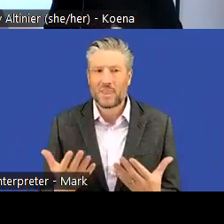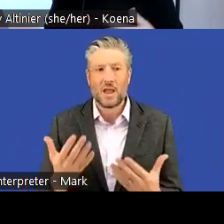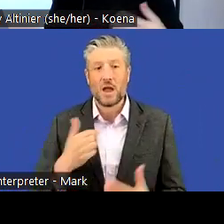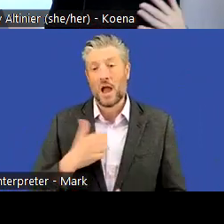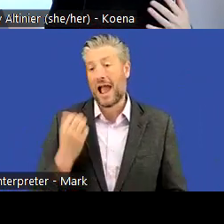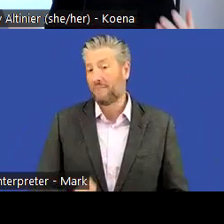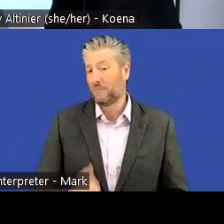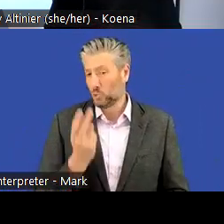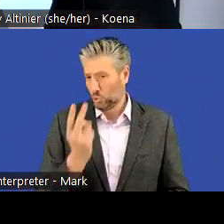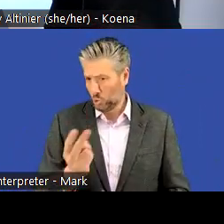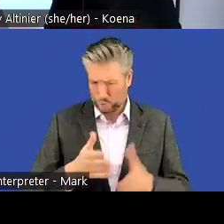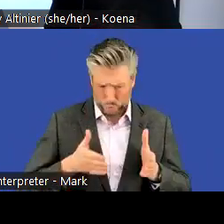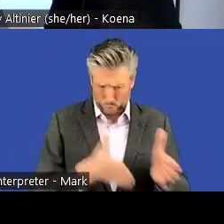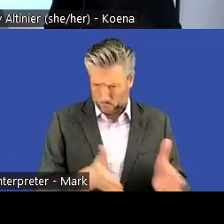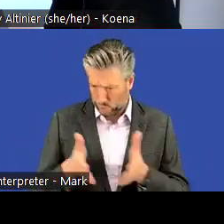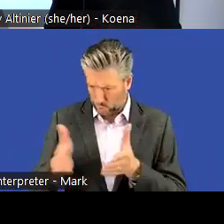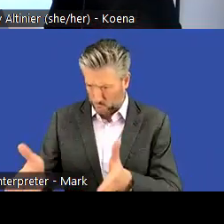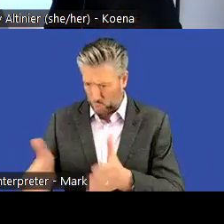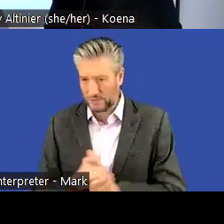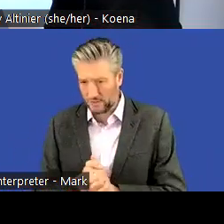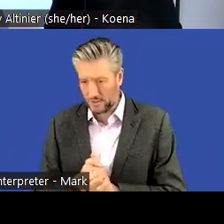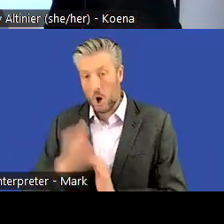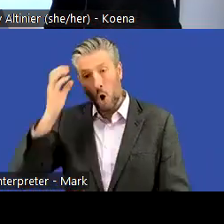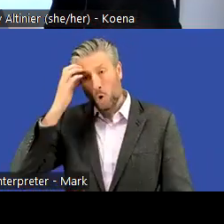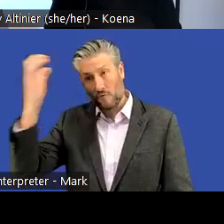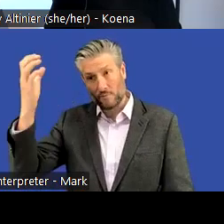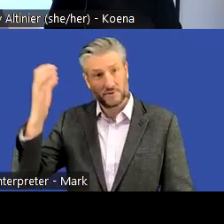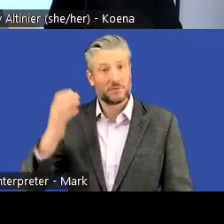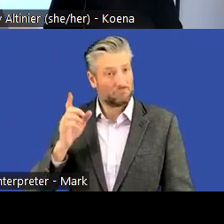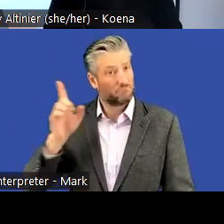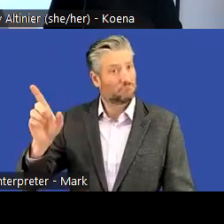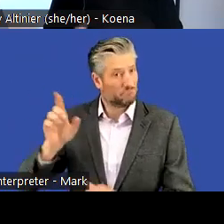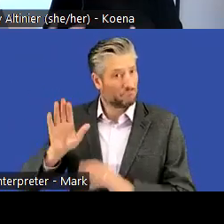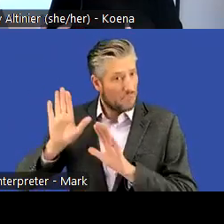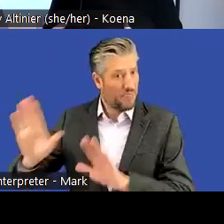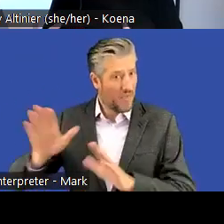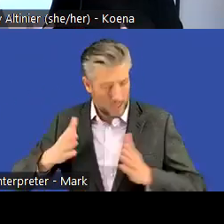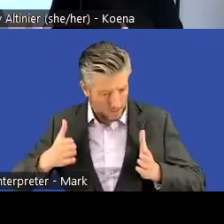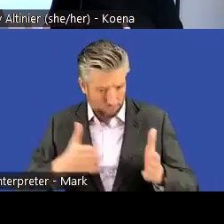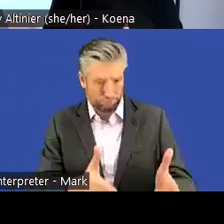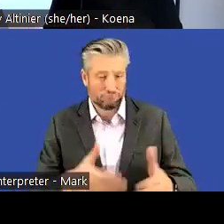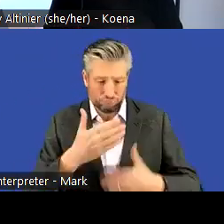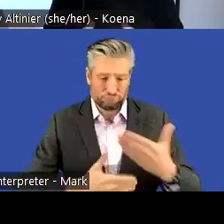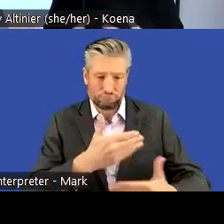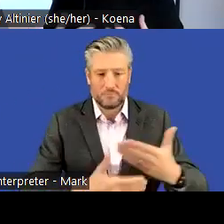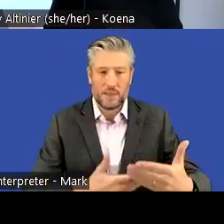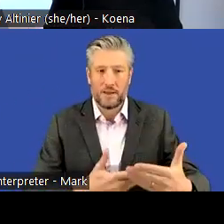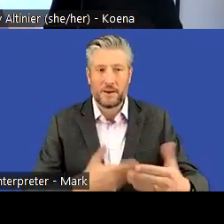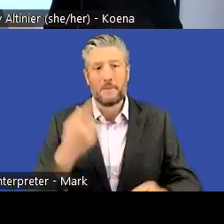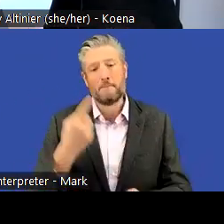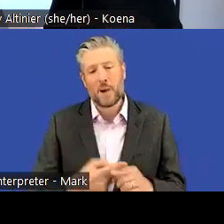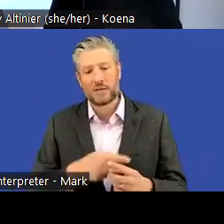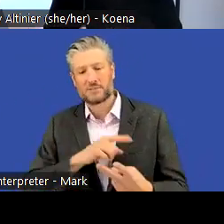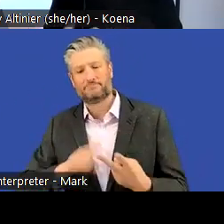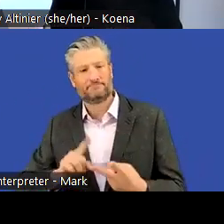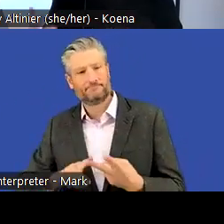We have the governmental approach, the executive approach, and we have the civil society represented